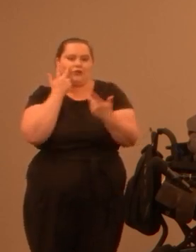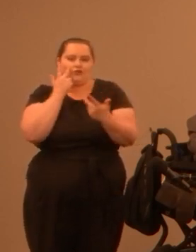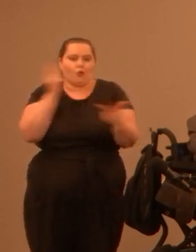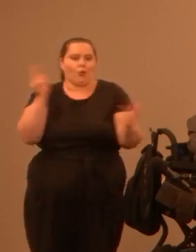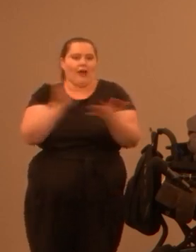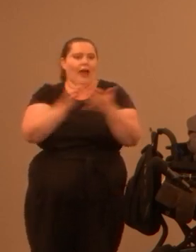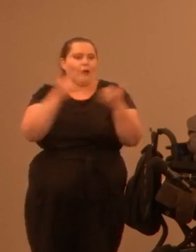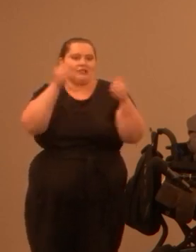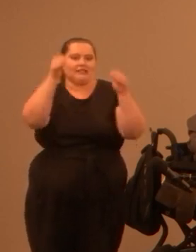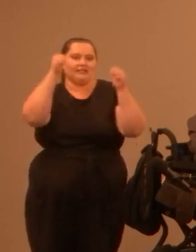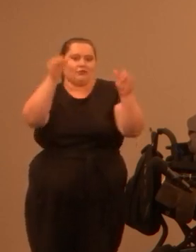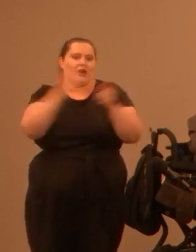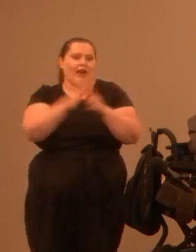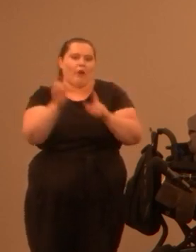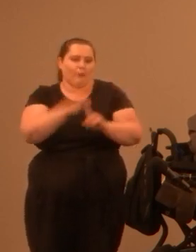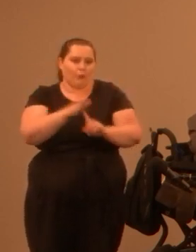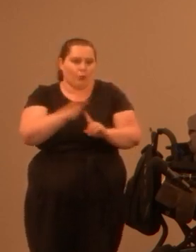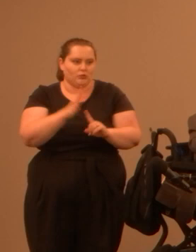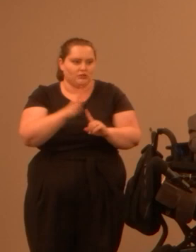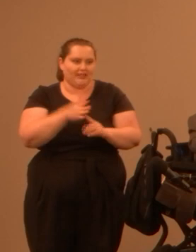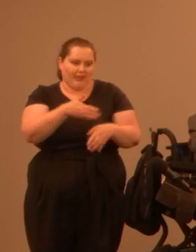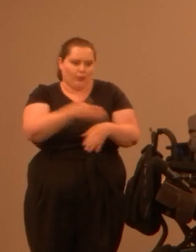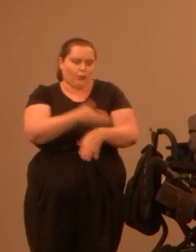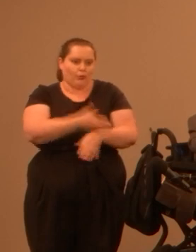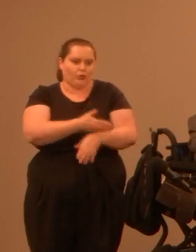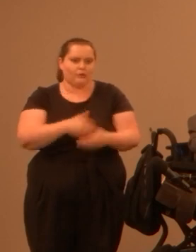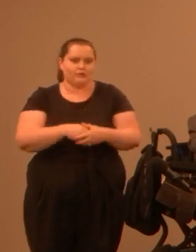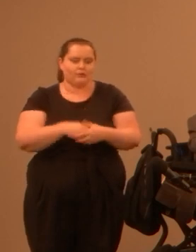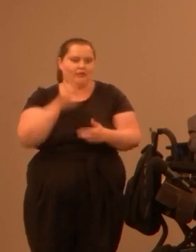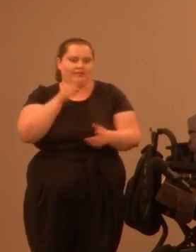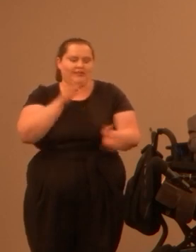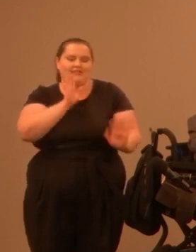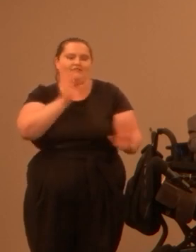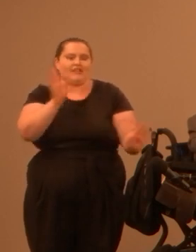important it is. So I think that's a fantastic thing you've done, all of